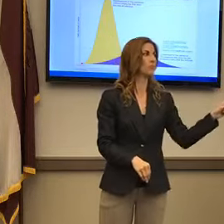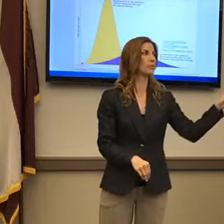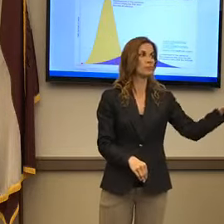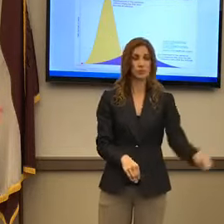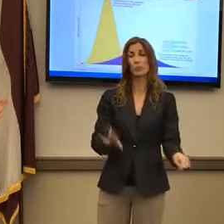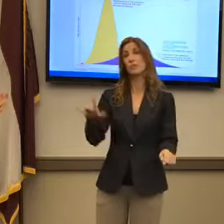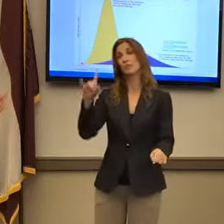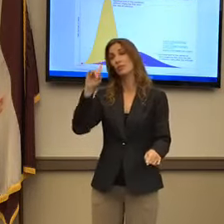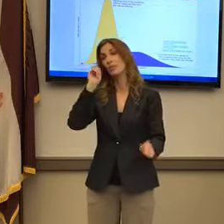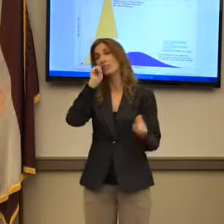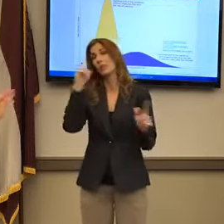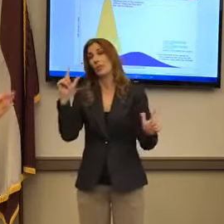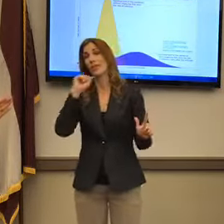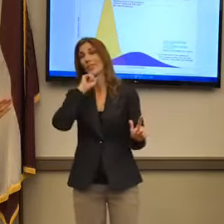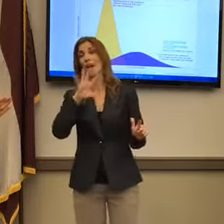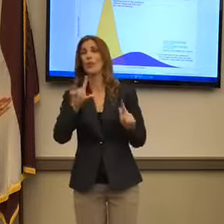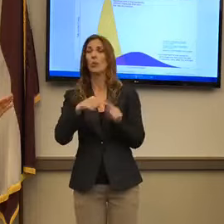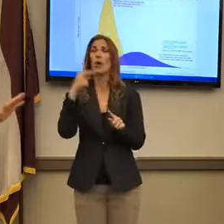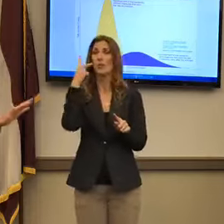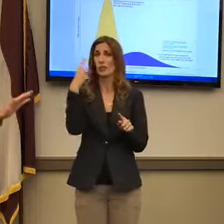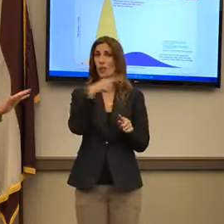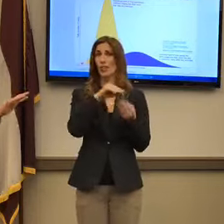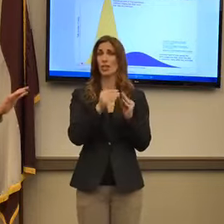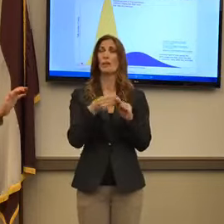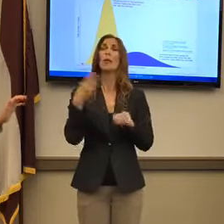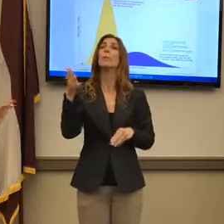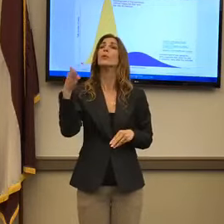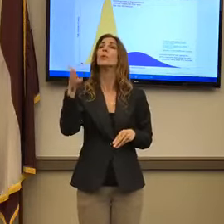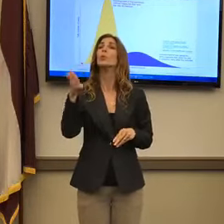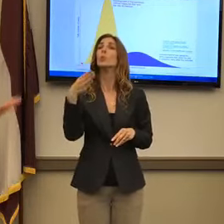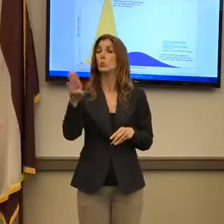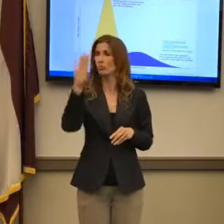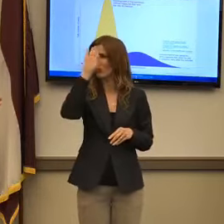there's no surprise to us when we saw these numbers the blue which is everyone